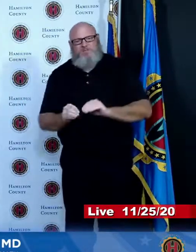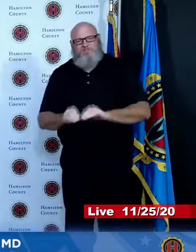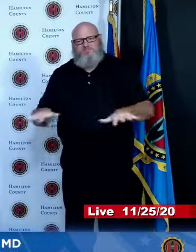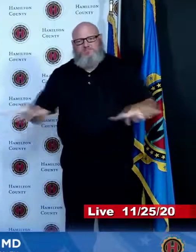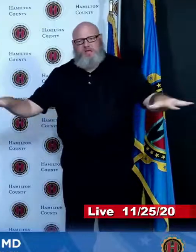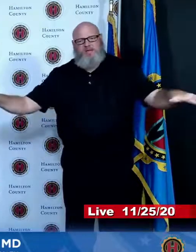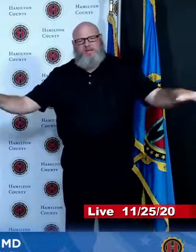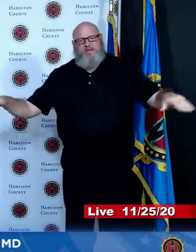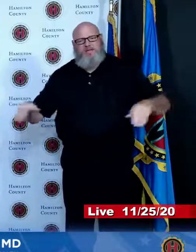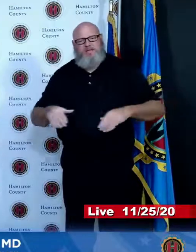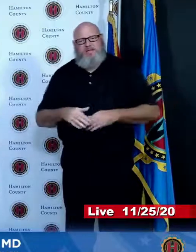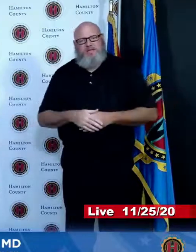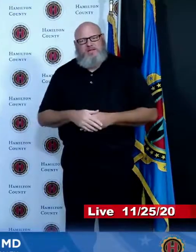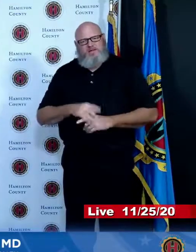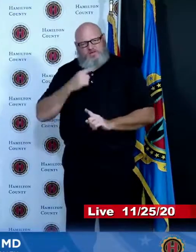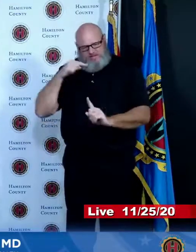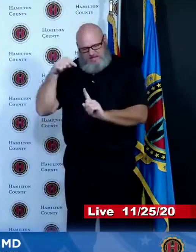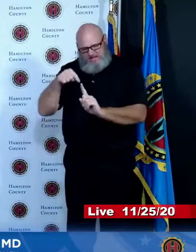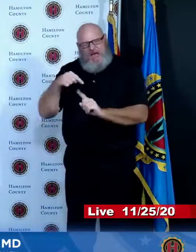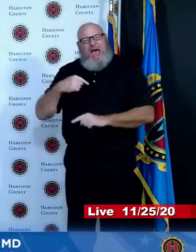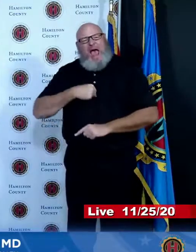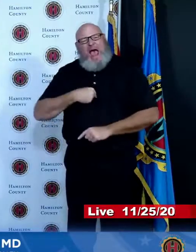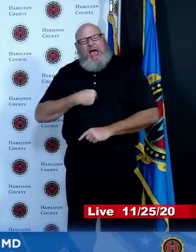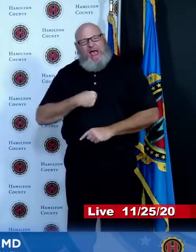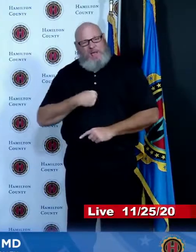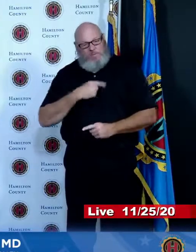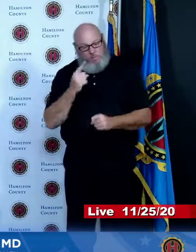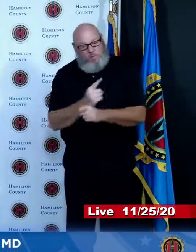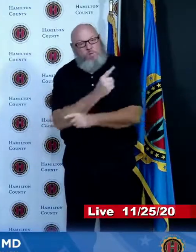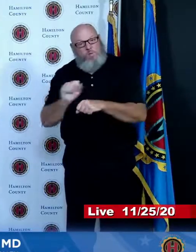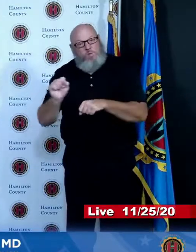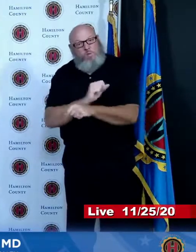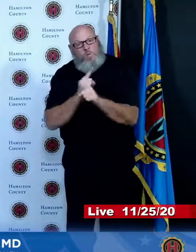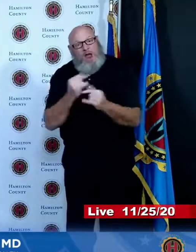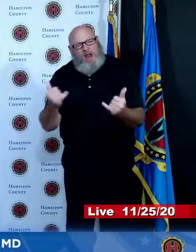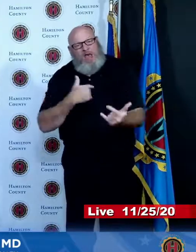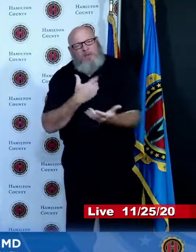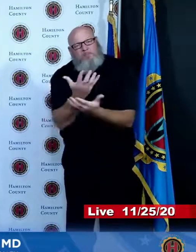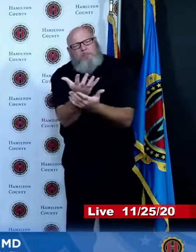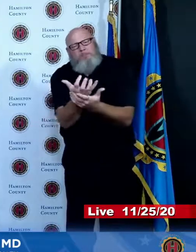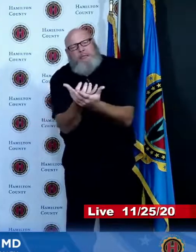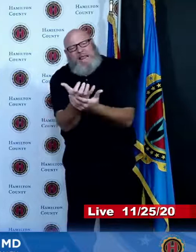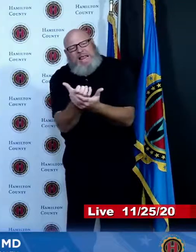everyone in the community to to do those things that that we just heard about right to mask